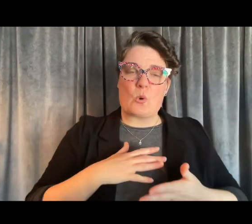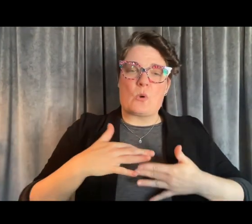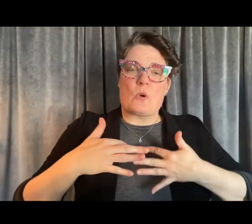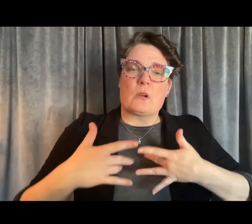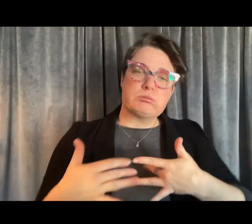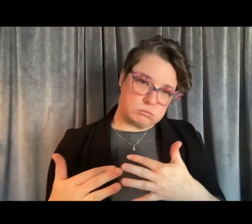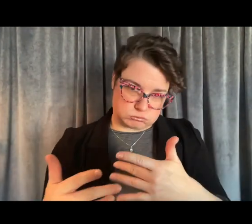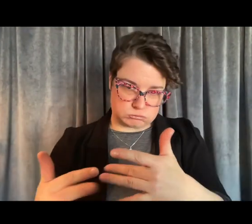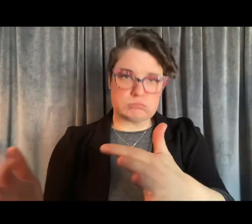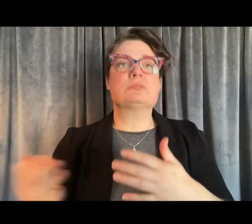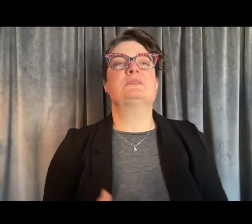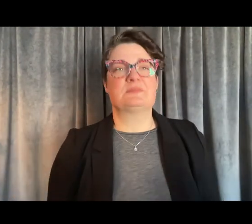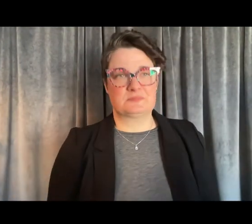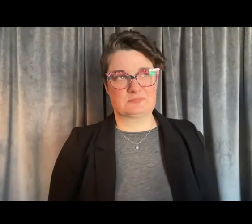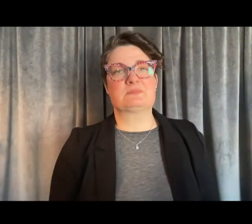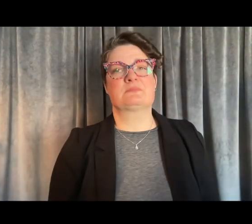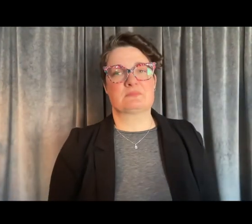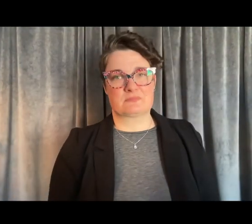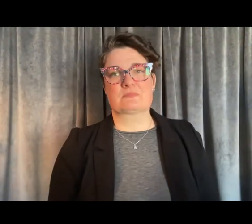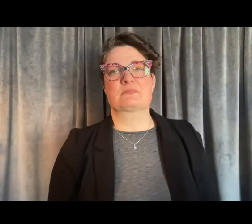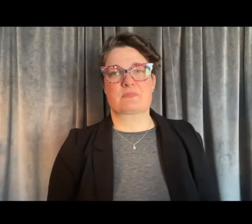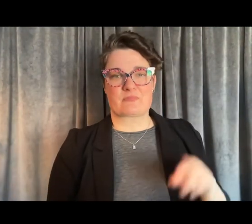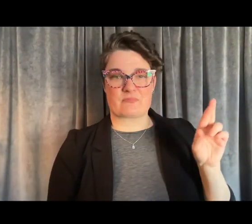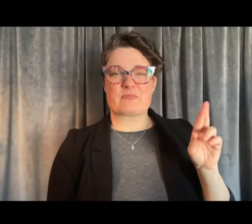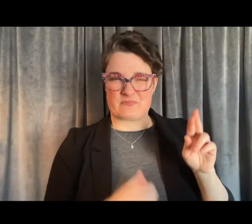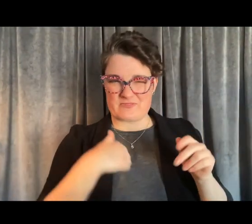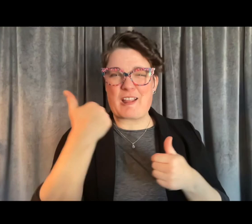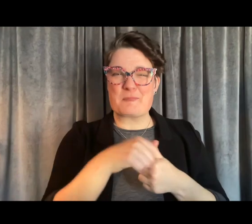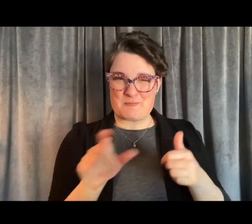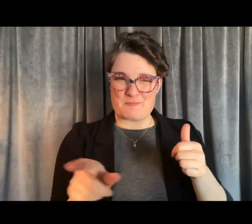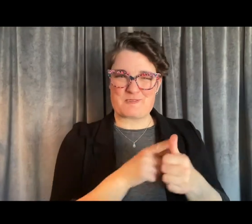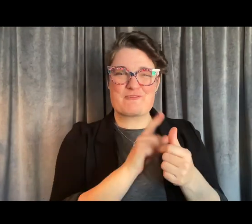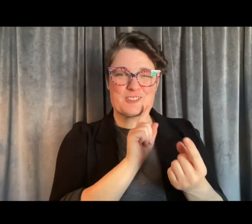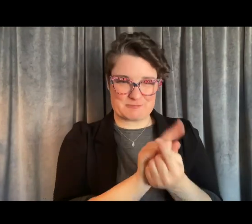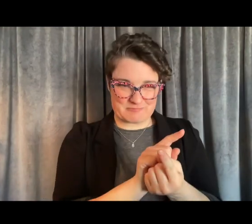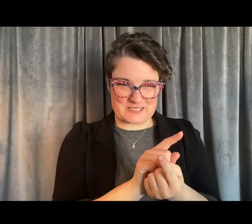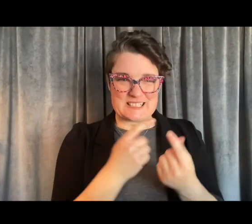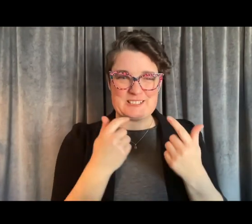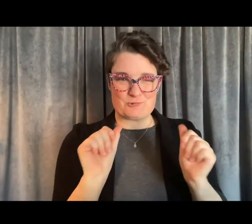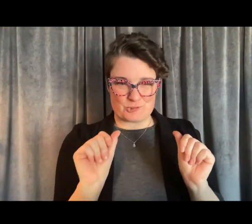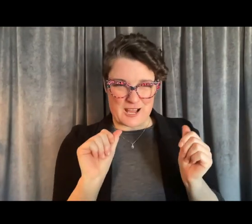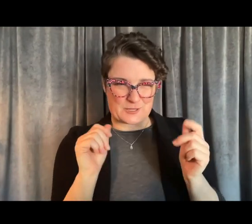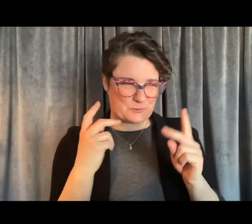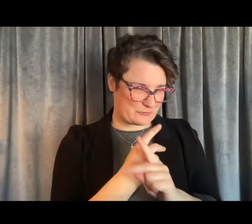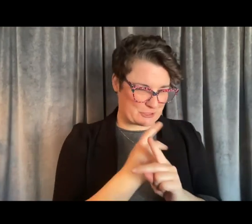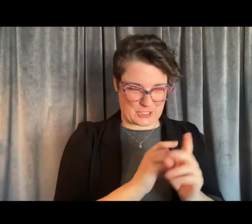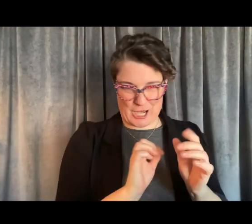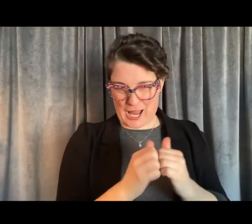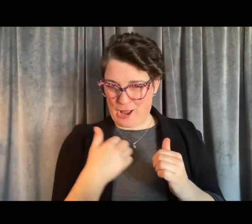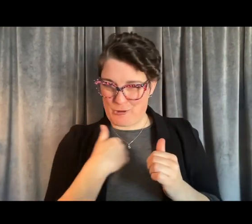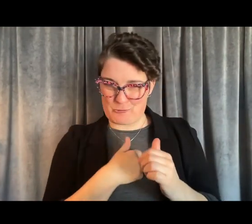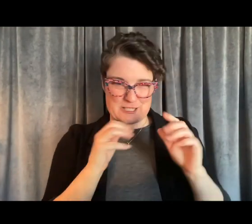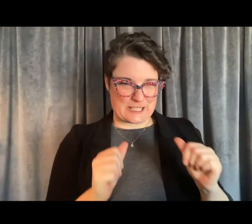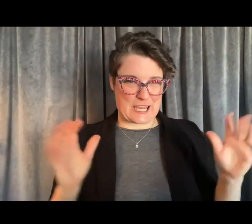Nomy: I'm remembering even when we were first getting to know each other and trying to figure out how do we even come into space together on the phone?